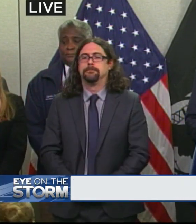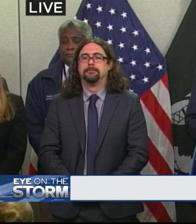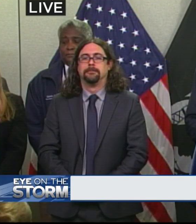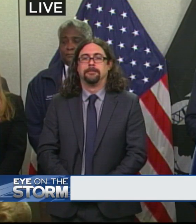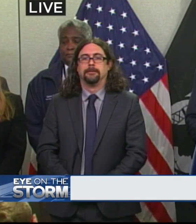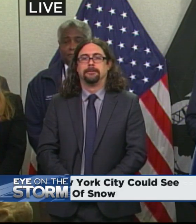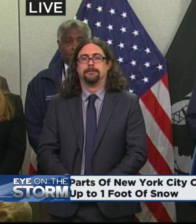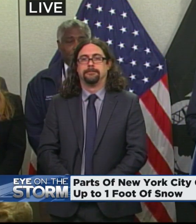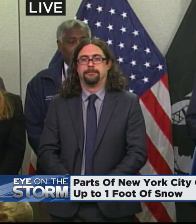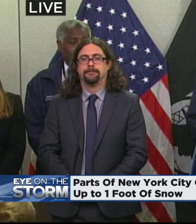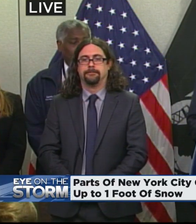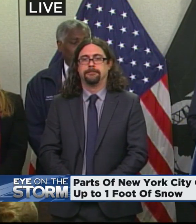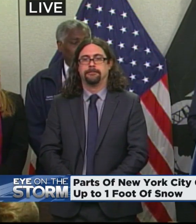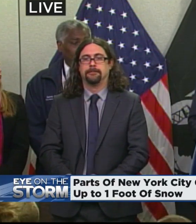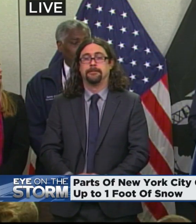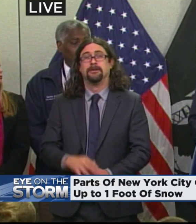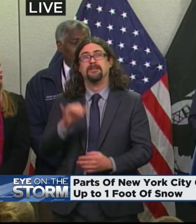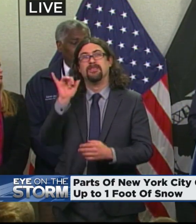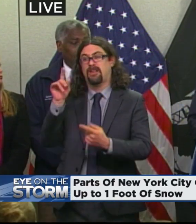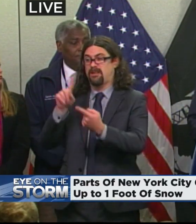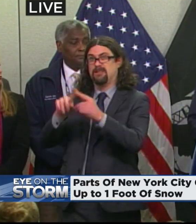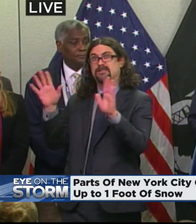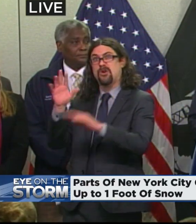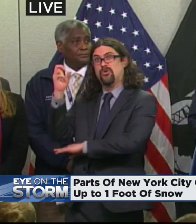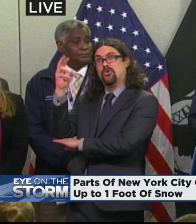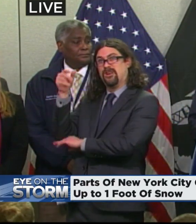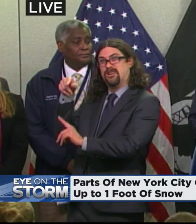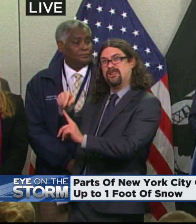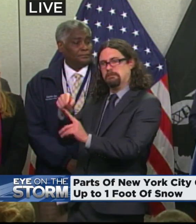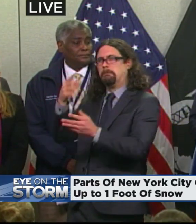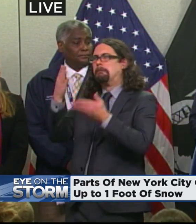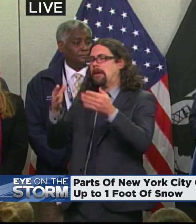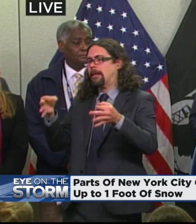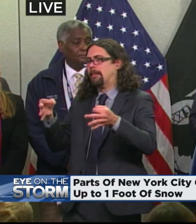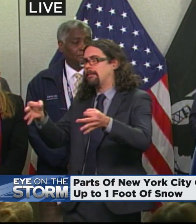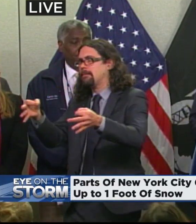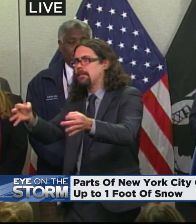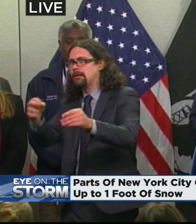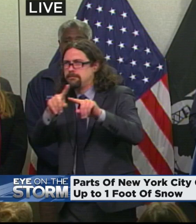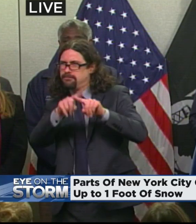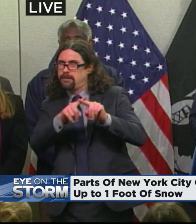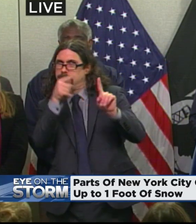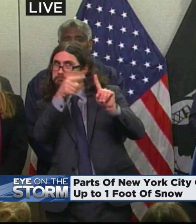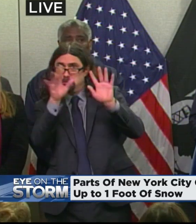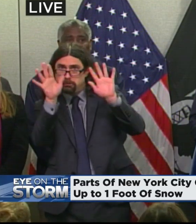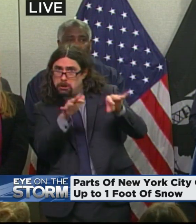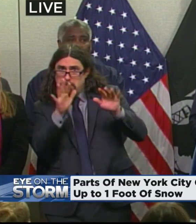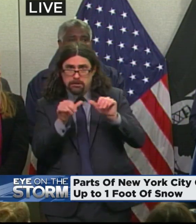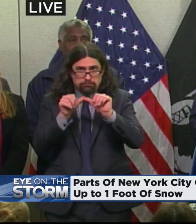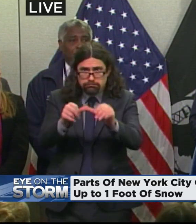AS SATURDAY PROGRESSES. WE MIGHT CHOOSE TO EXTEND IT DEPENDING ON CONDITIONS.